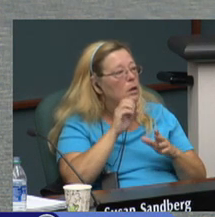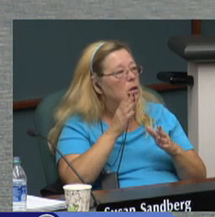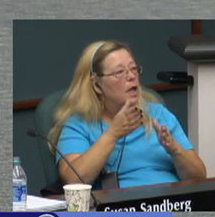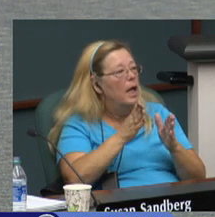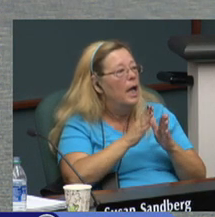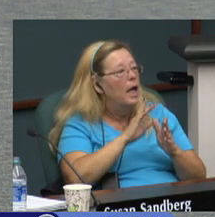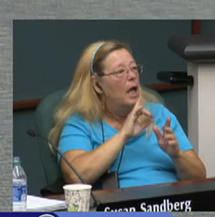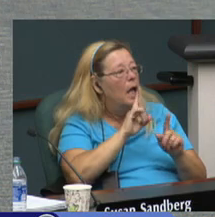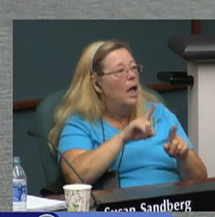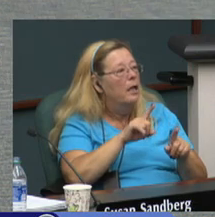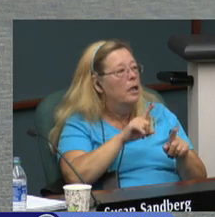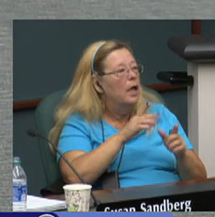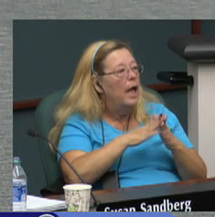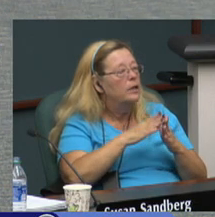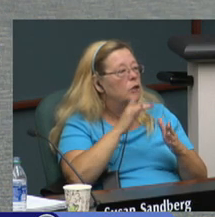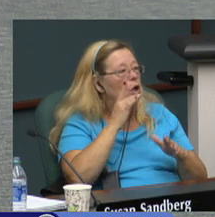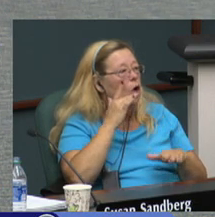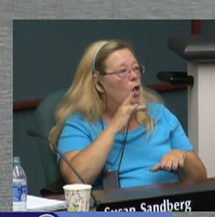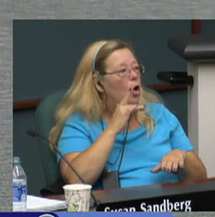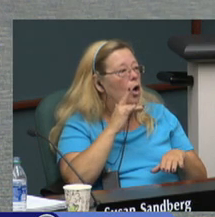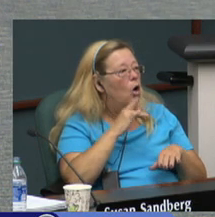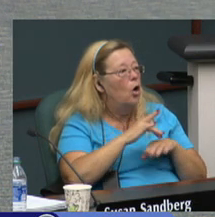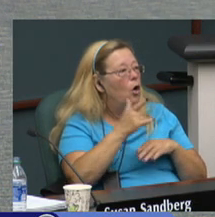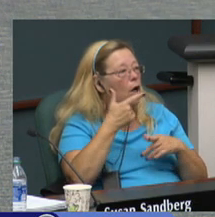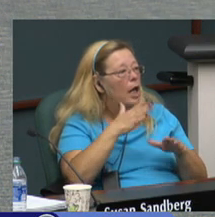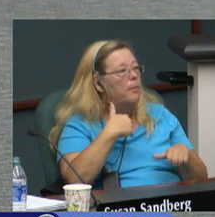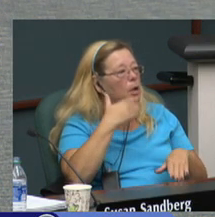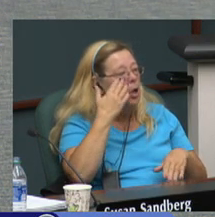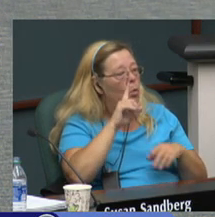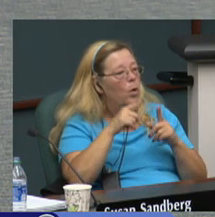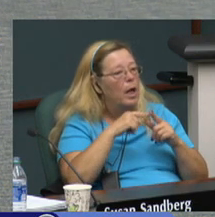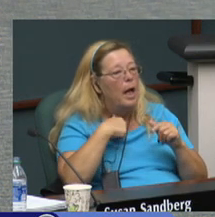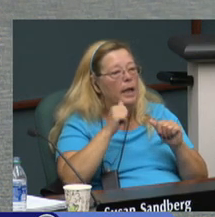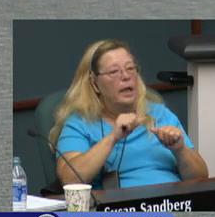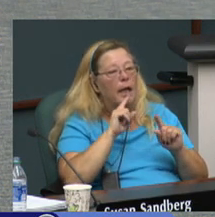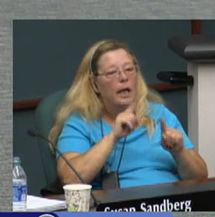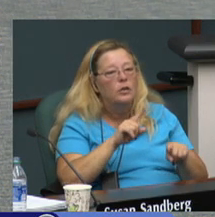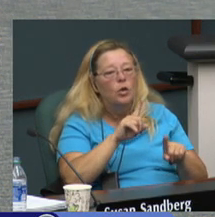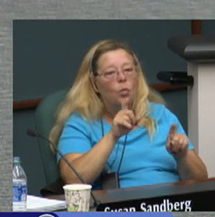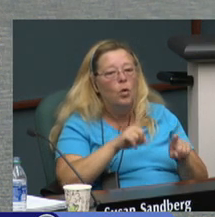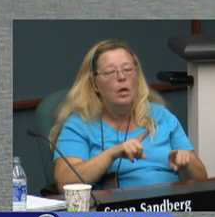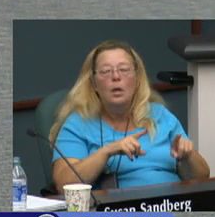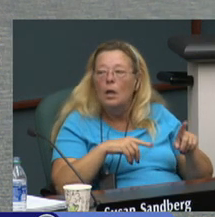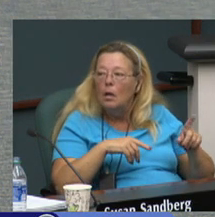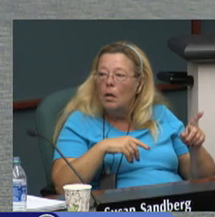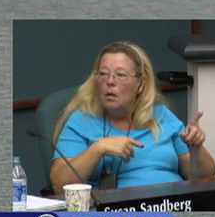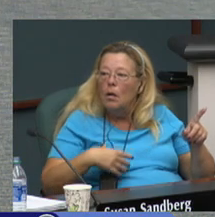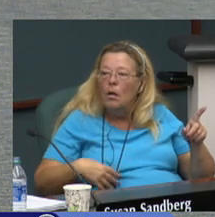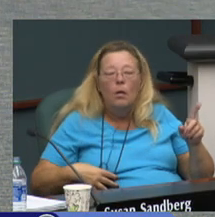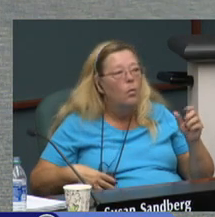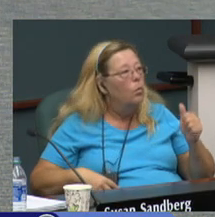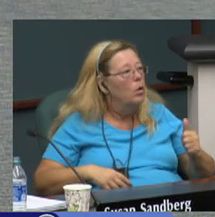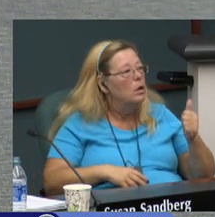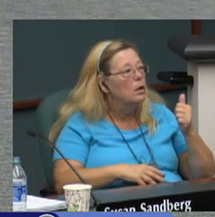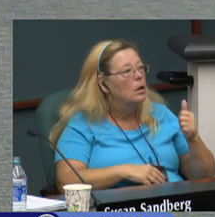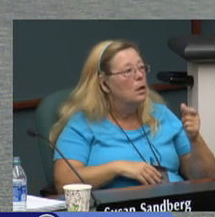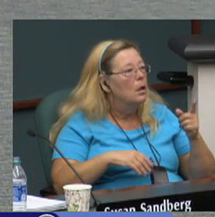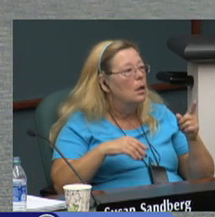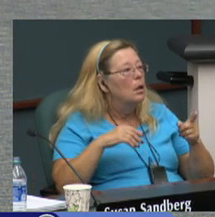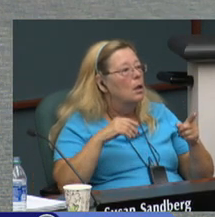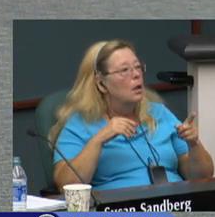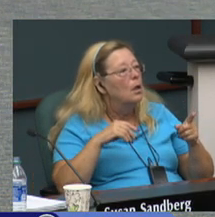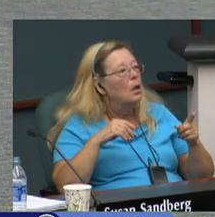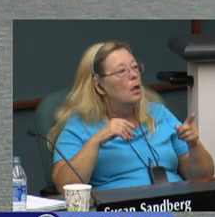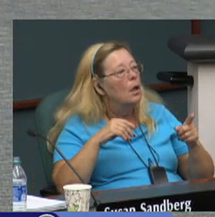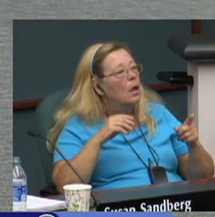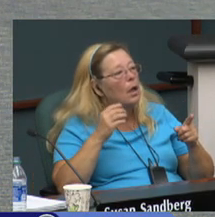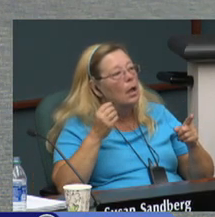to now so just let me know when that's is which question wasn't miss Porter how